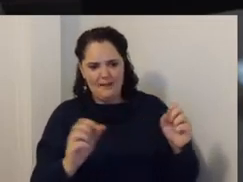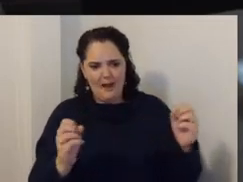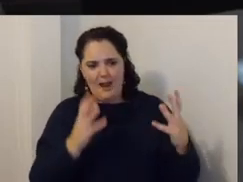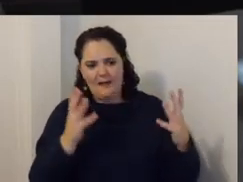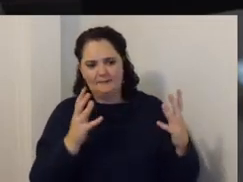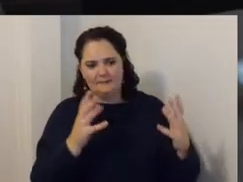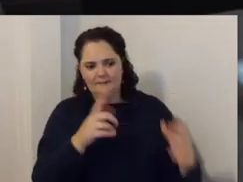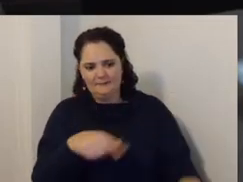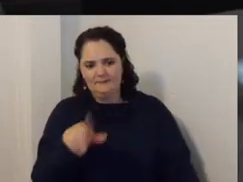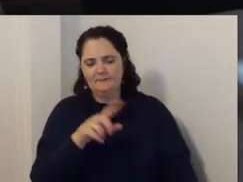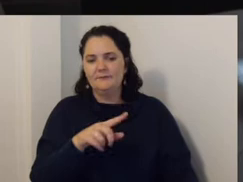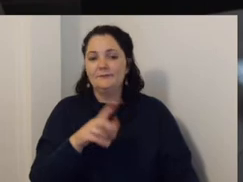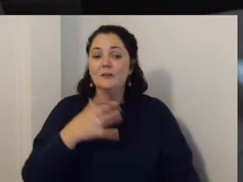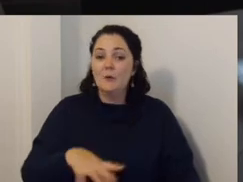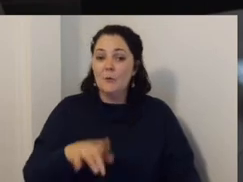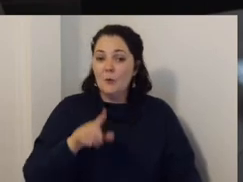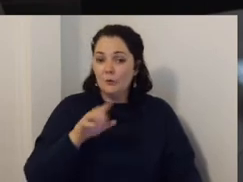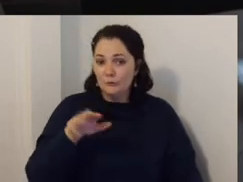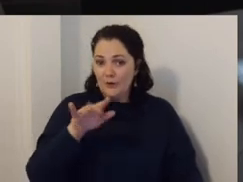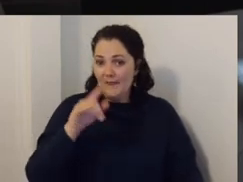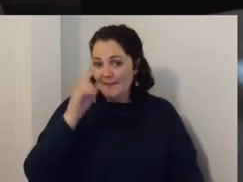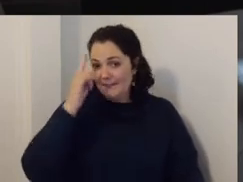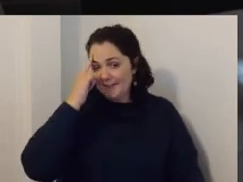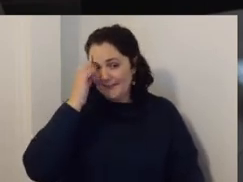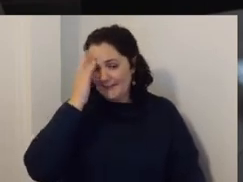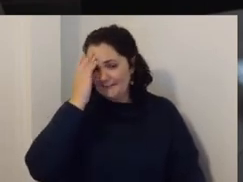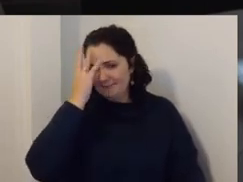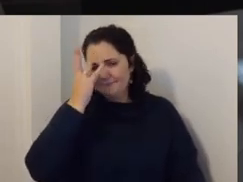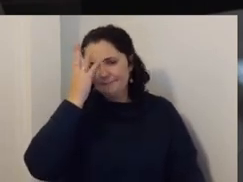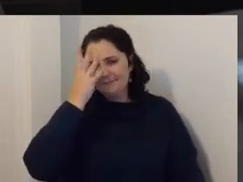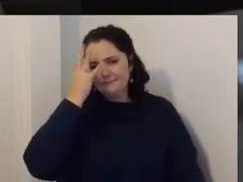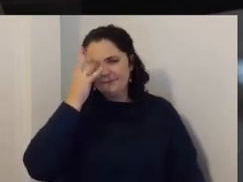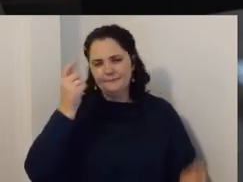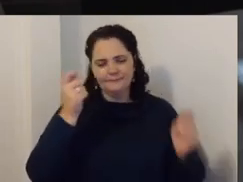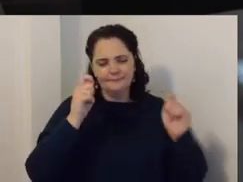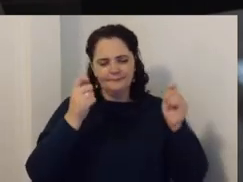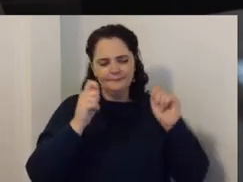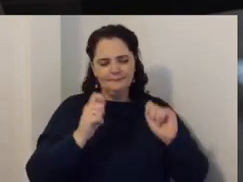to really reframe your thinking, you're starting with line as a as a way of mapping but then you're